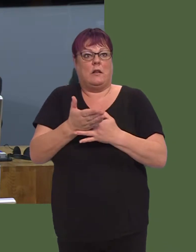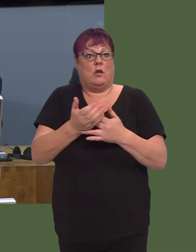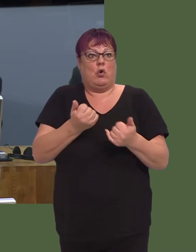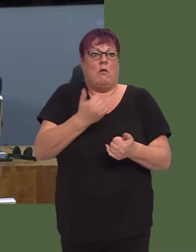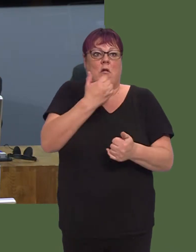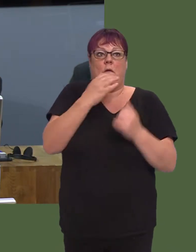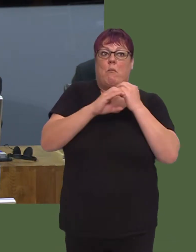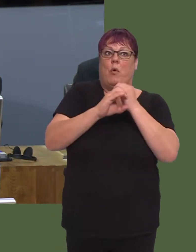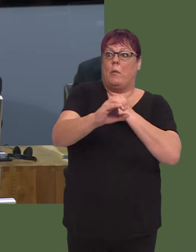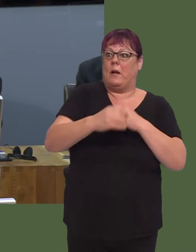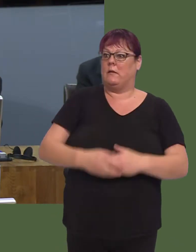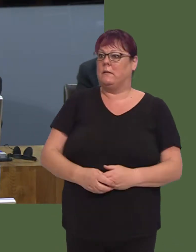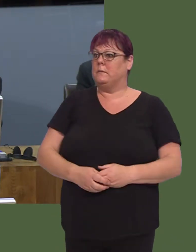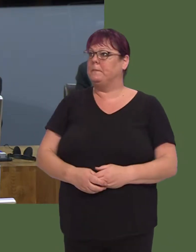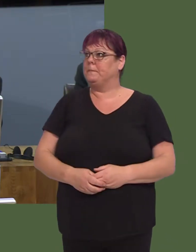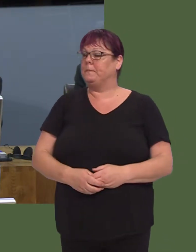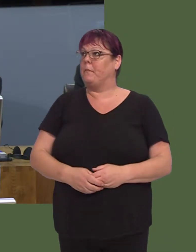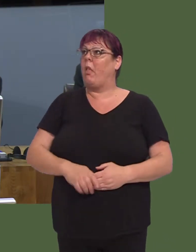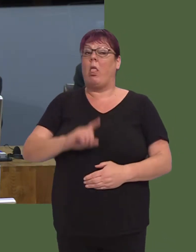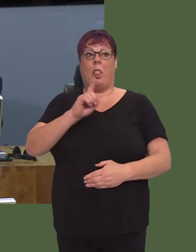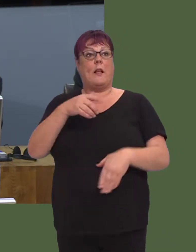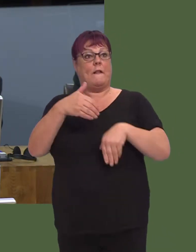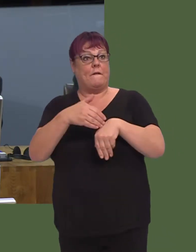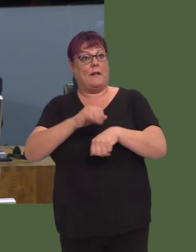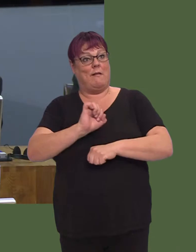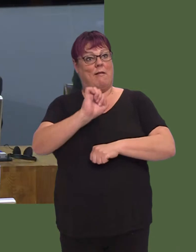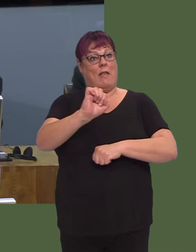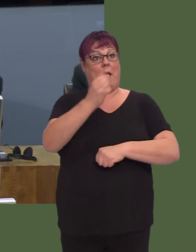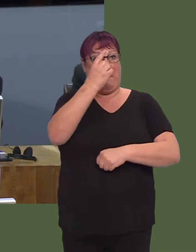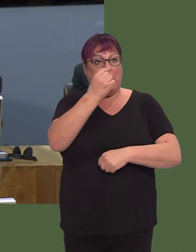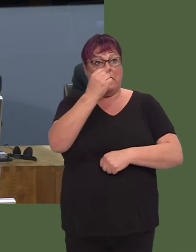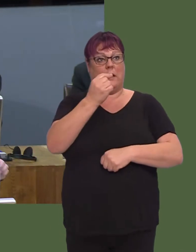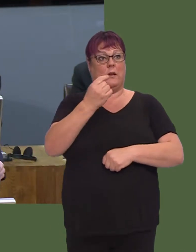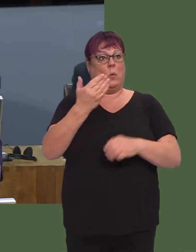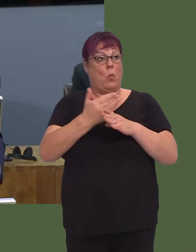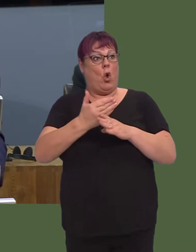to access sufficient broadband speeds, which has a significant impact on their ability